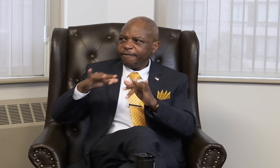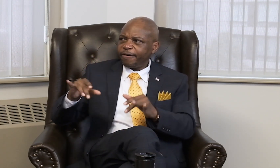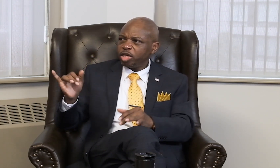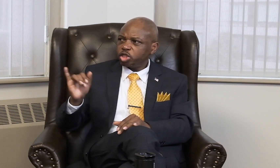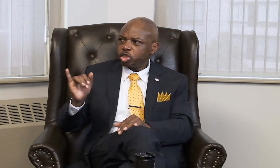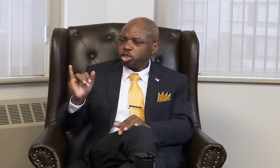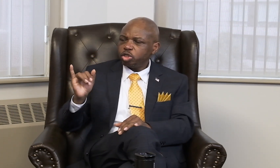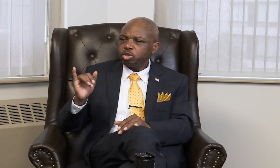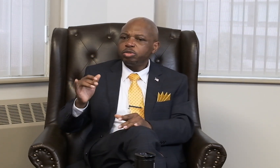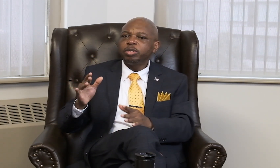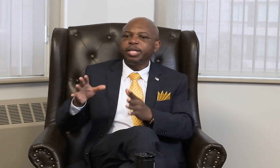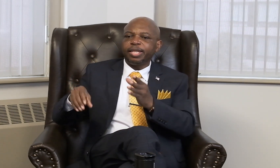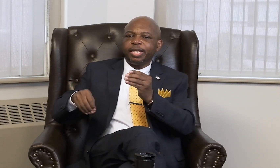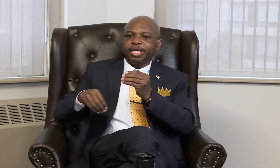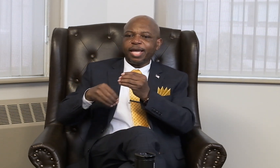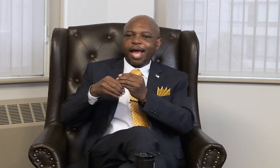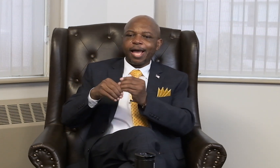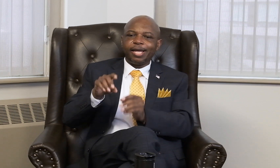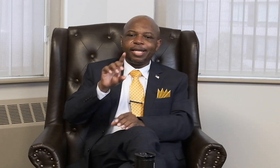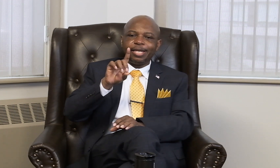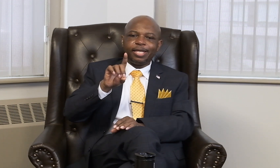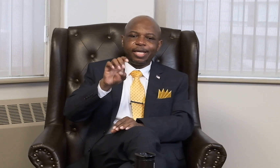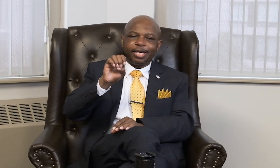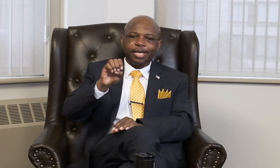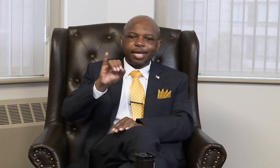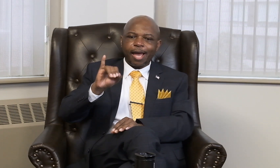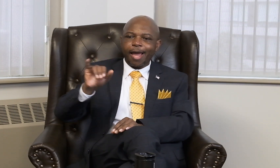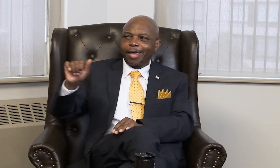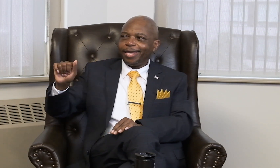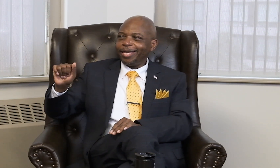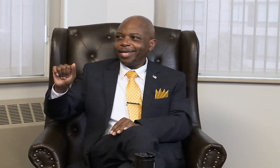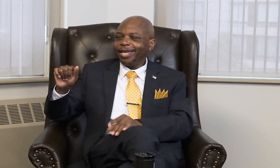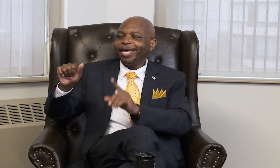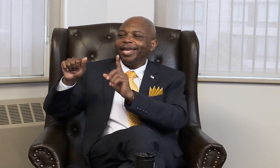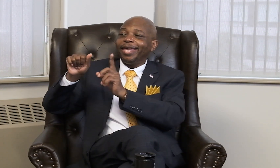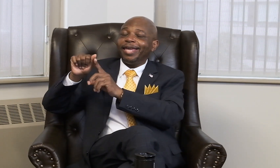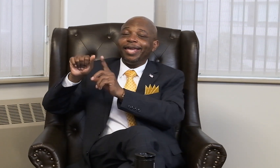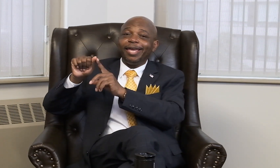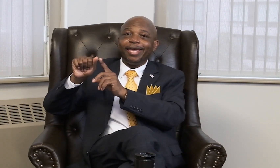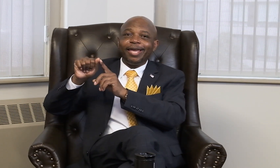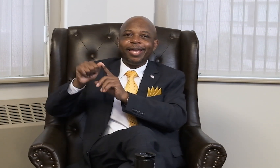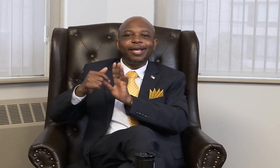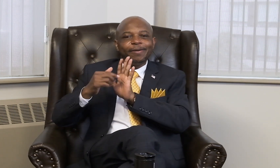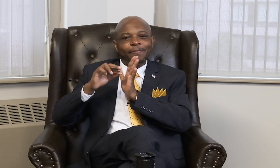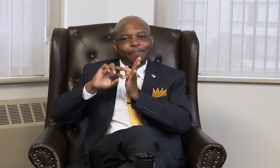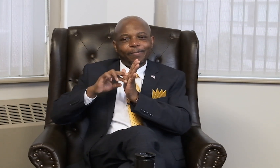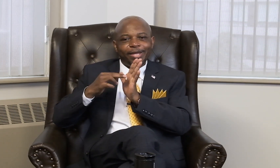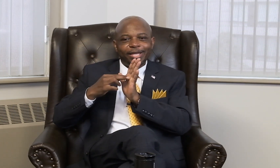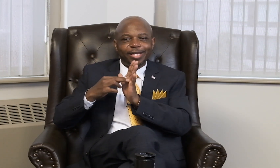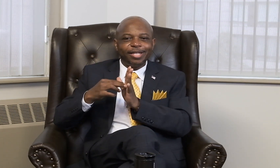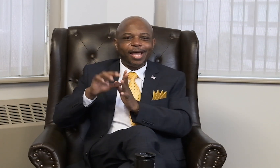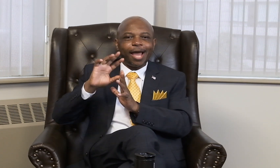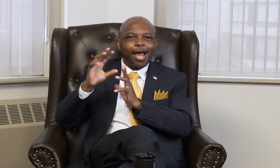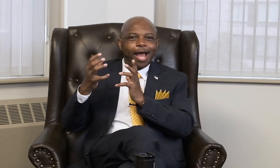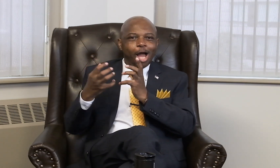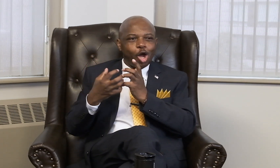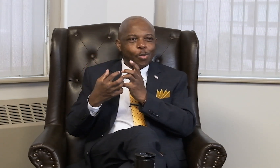they are representative of diversity as well, and that’s why we now include the “A” in DEI-